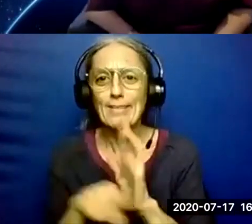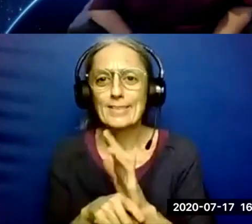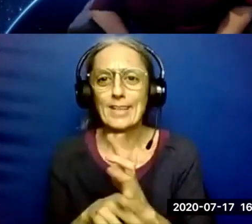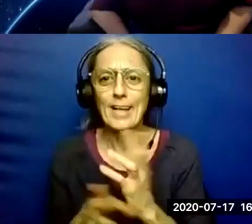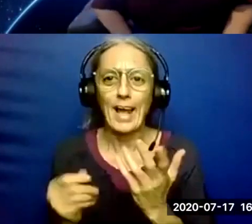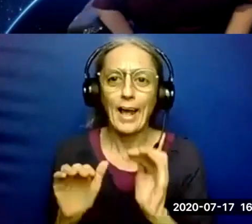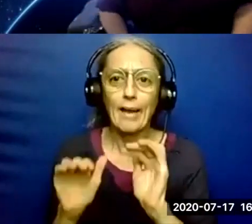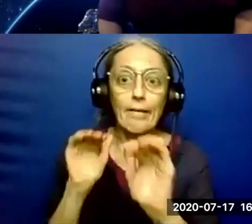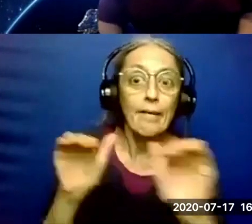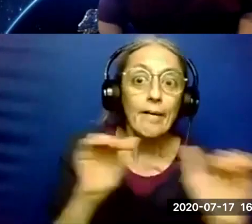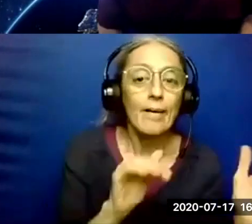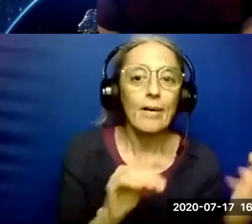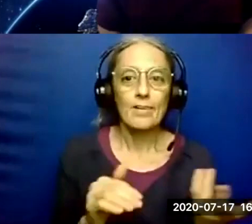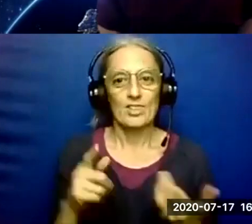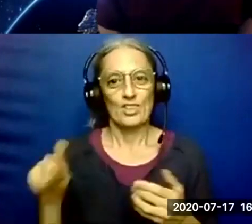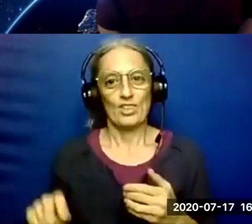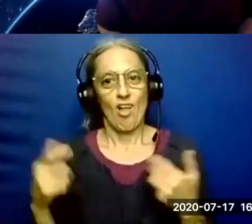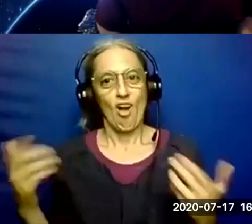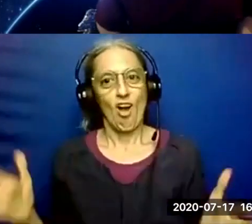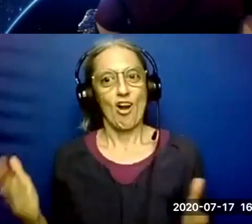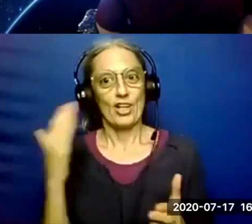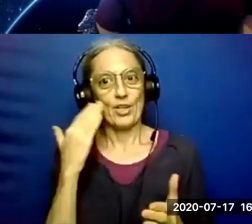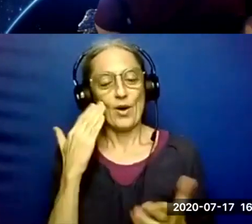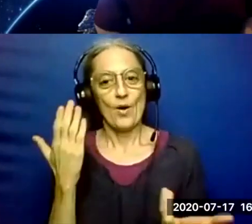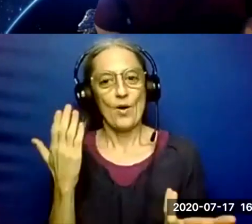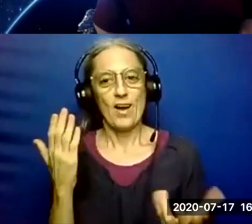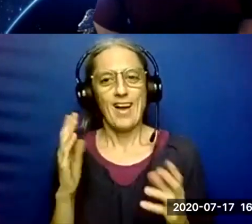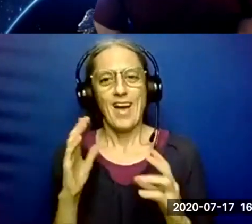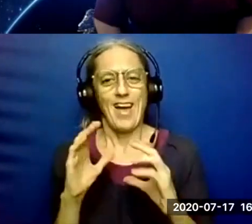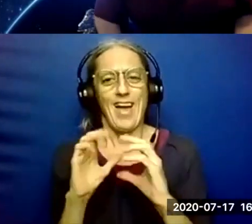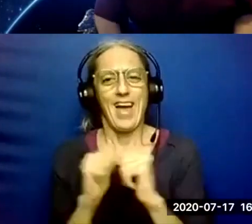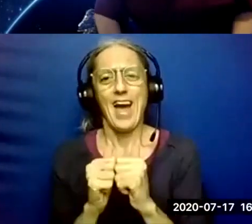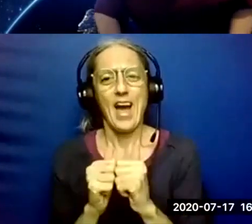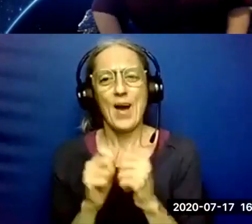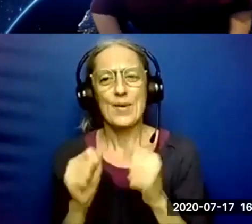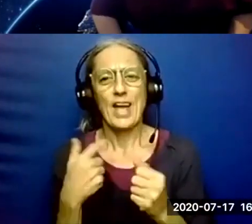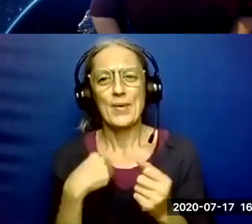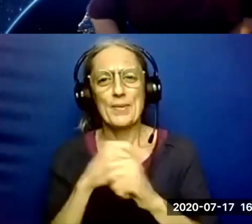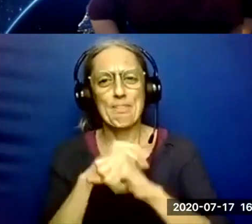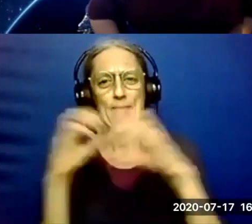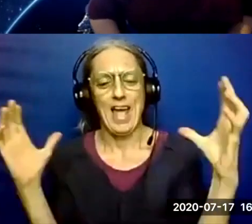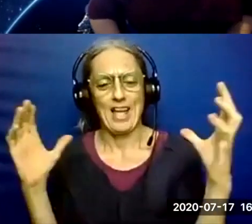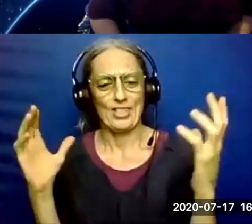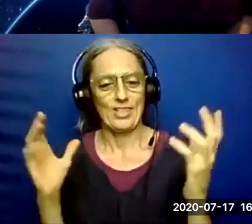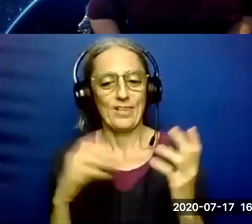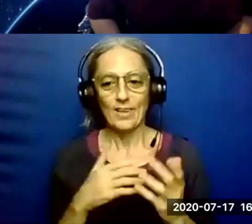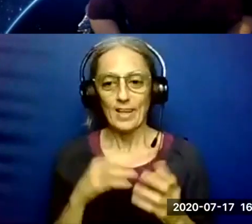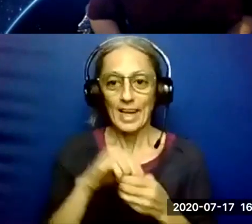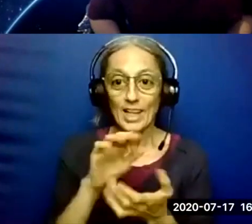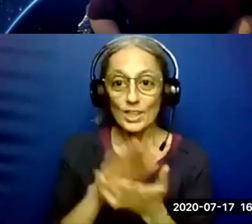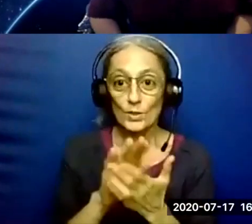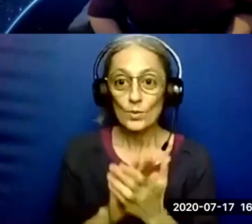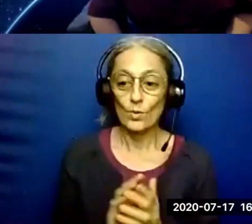How could anyone fathom that you were giving someone a device to enable them to communicate and then,